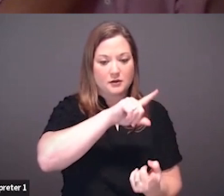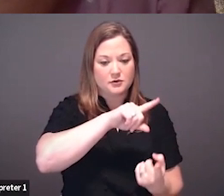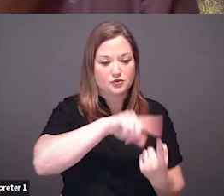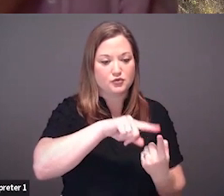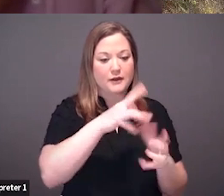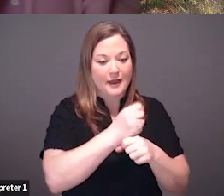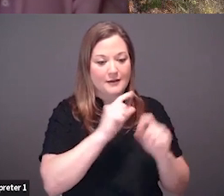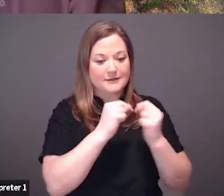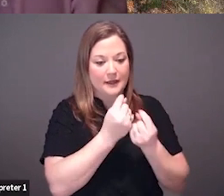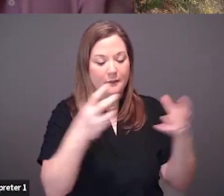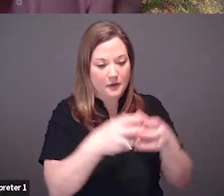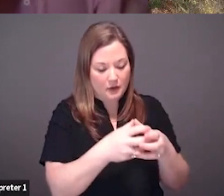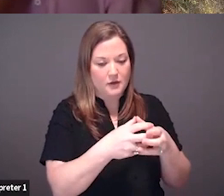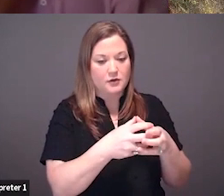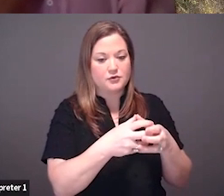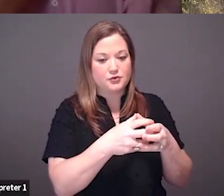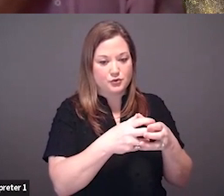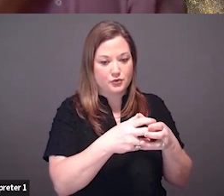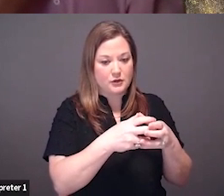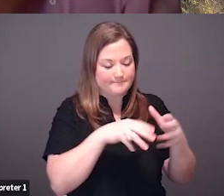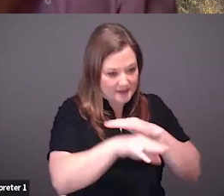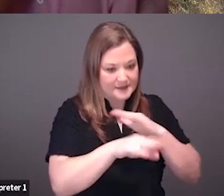assuming that point is the snowball effect for your company as a whole?"